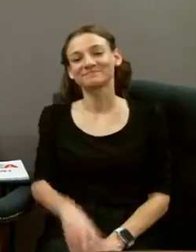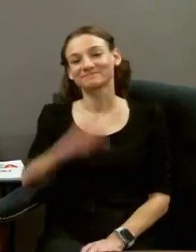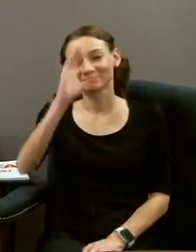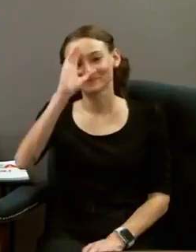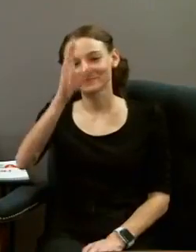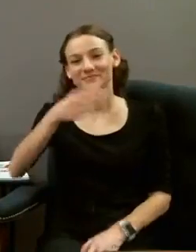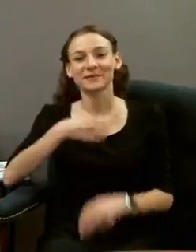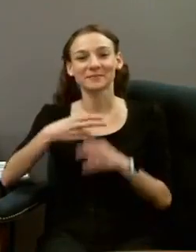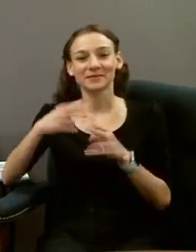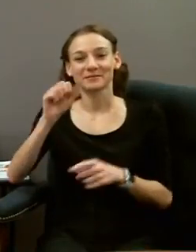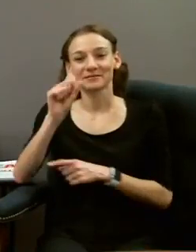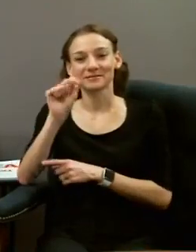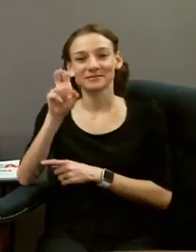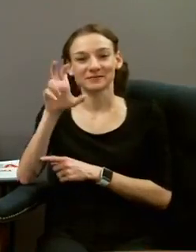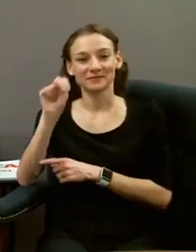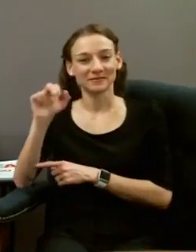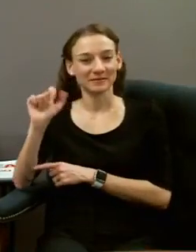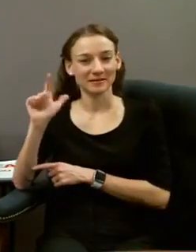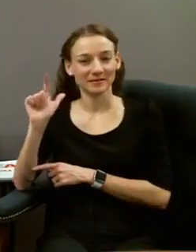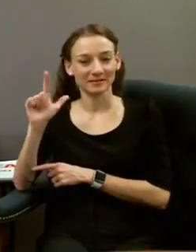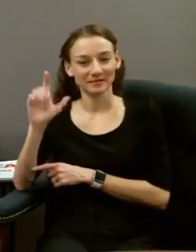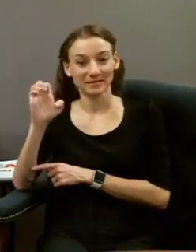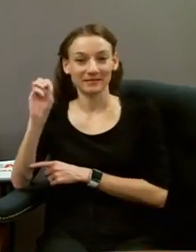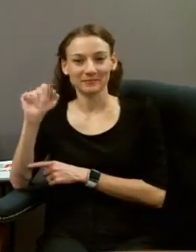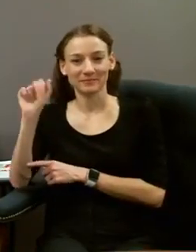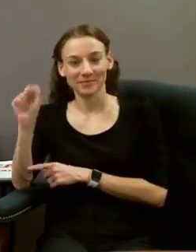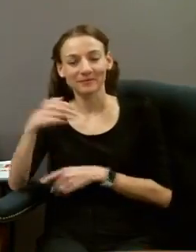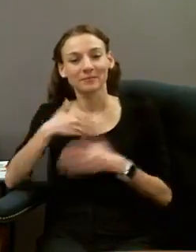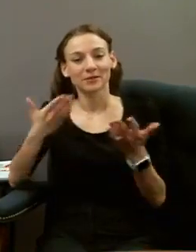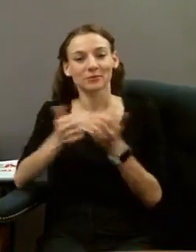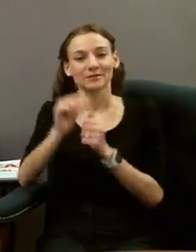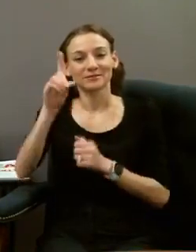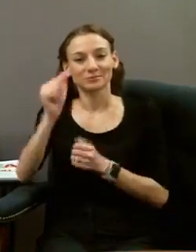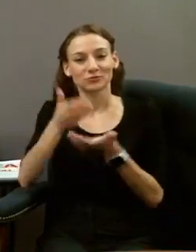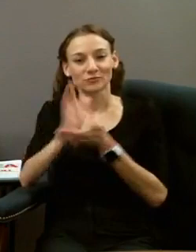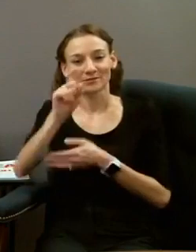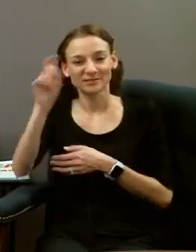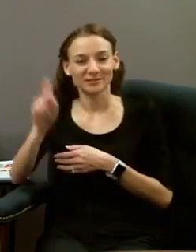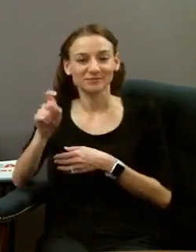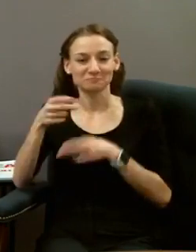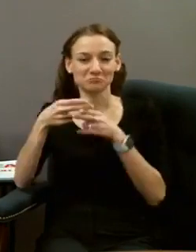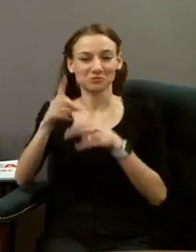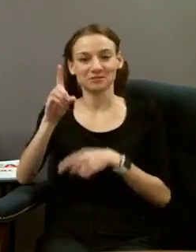Hello, my name is Steven Aleman. I'm with Disability Rights Texas, or DRTx.